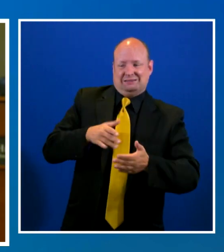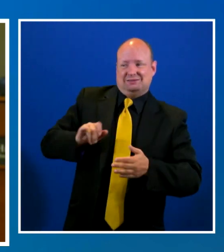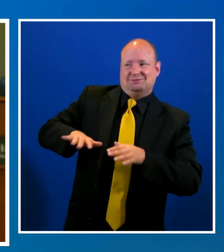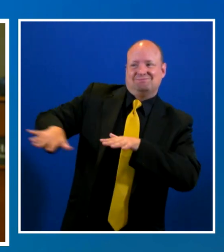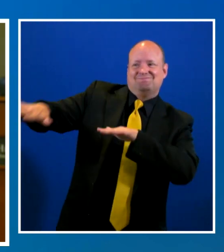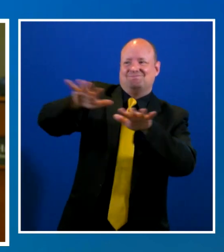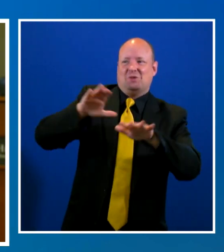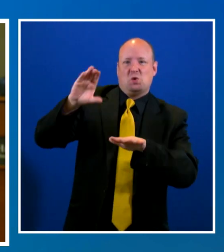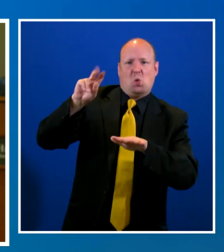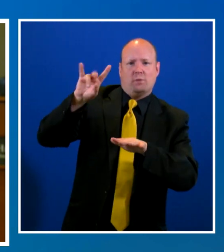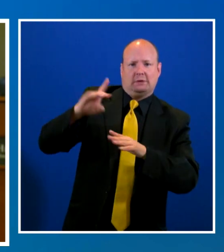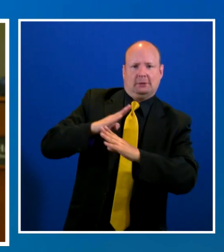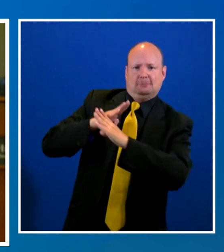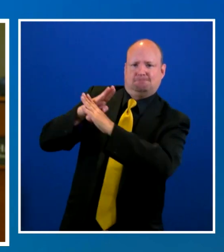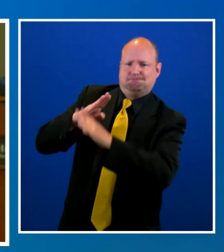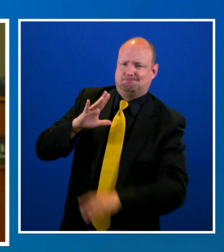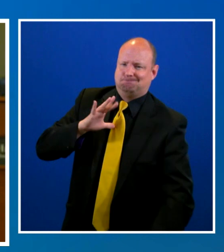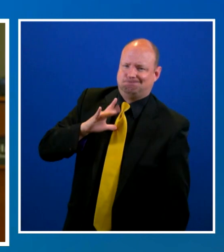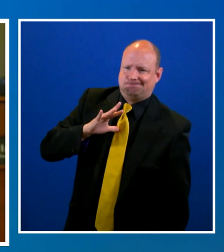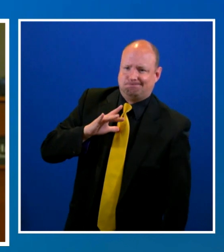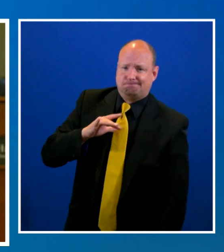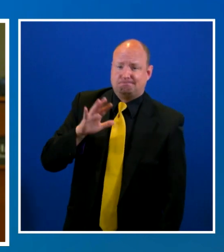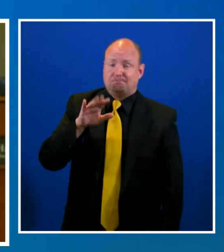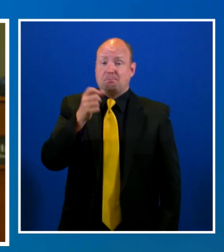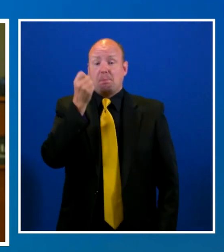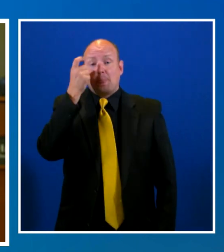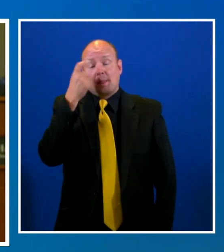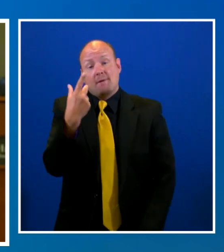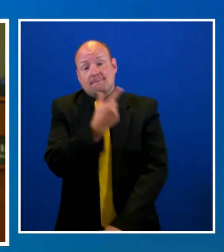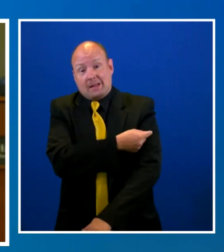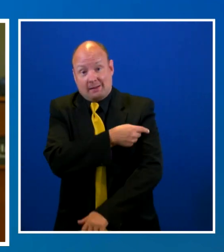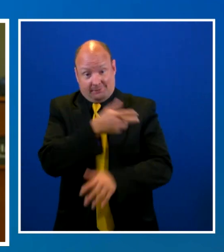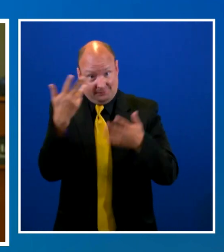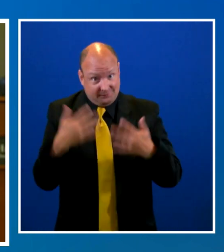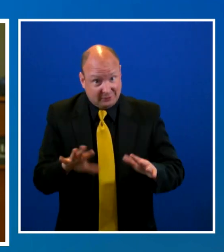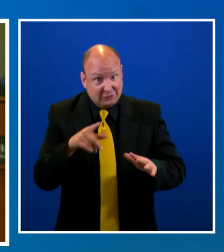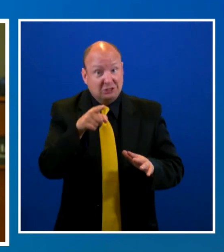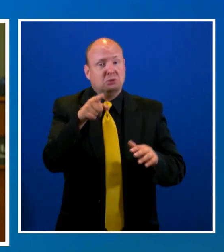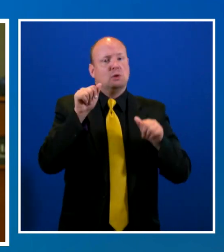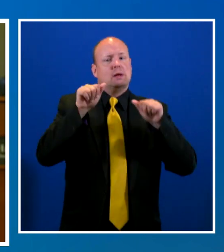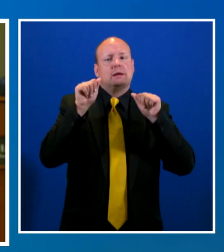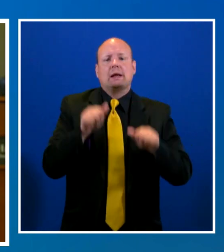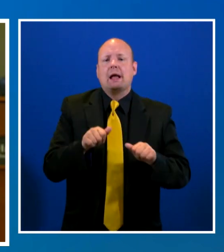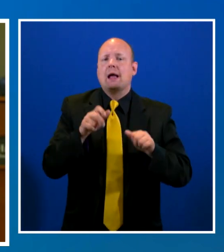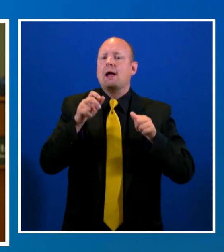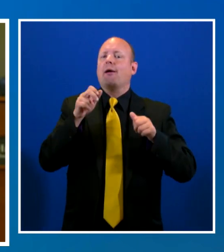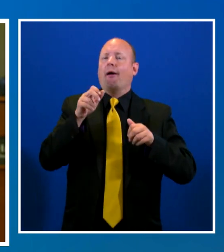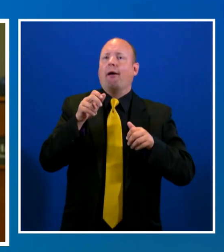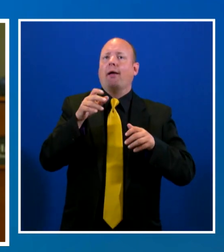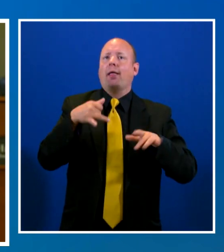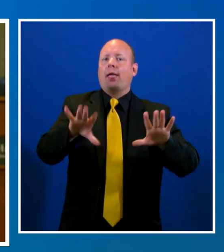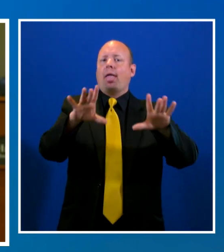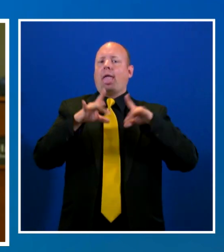While breakthrough cases can occur in those who are vaccinated, symptoms are less serious and outcomes are less